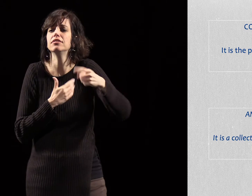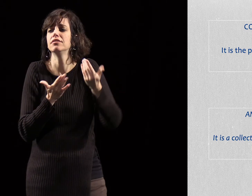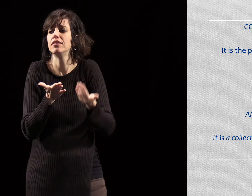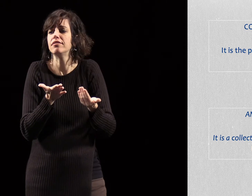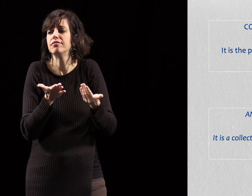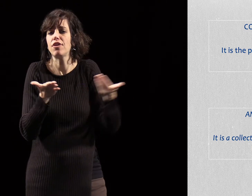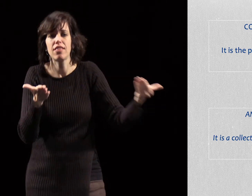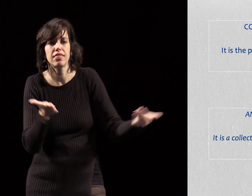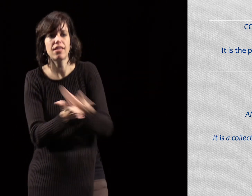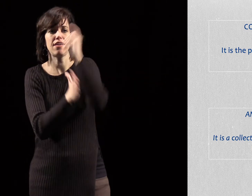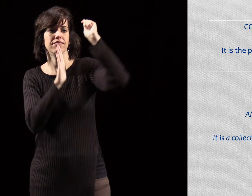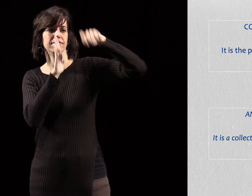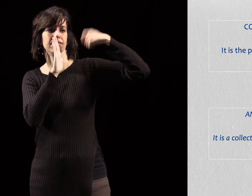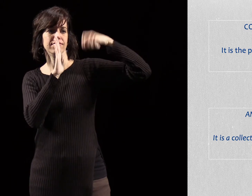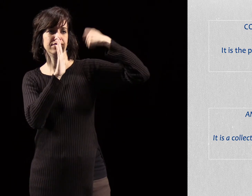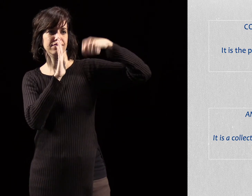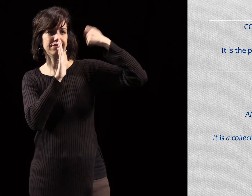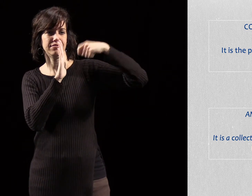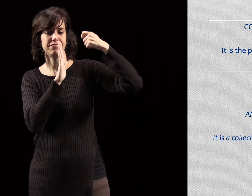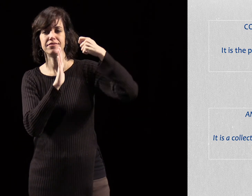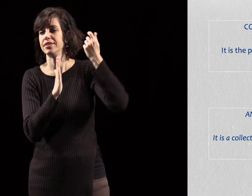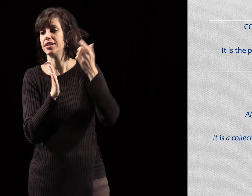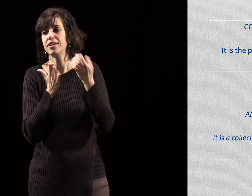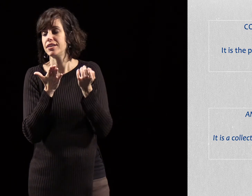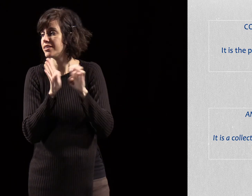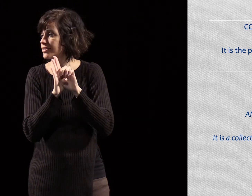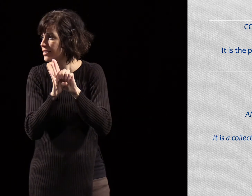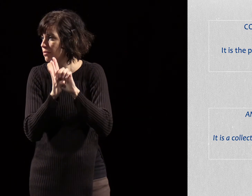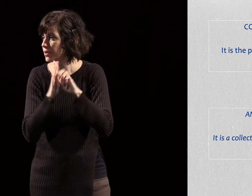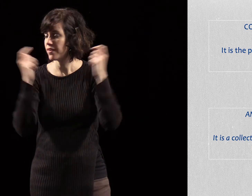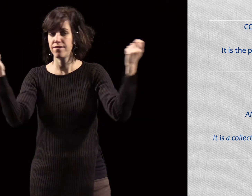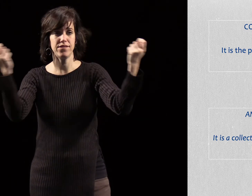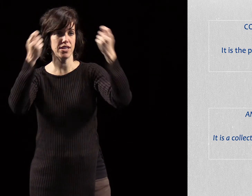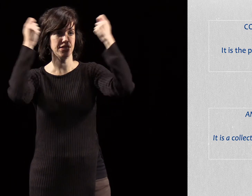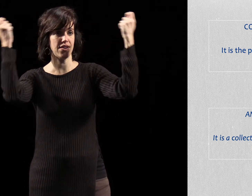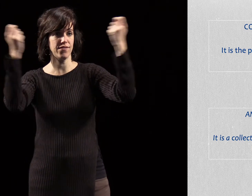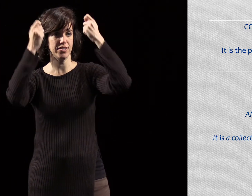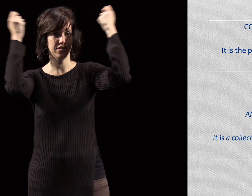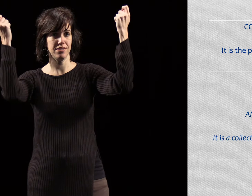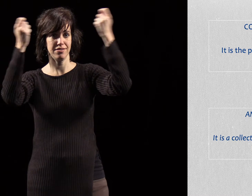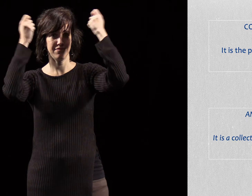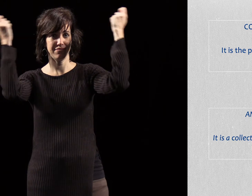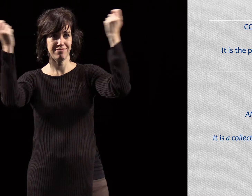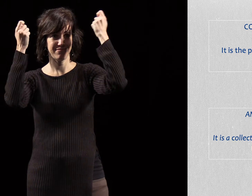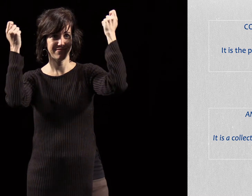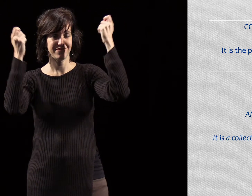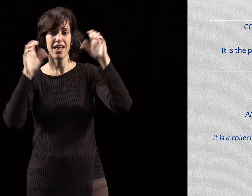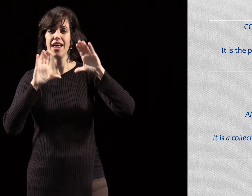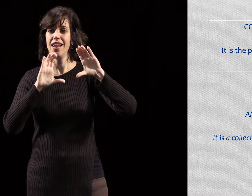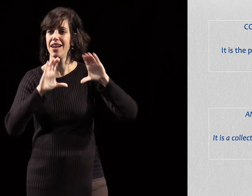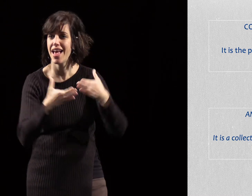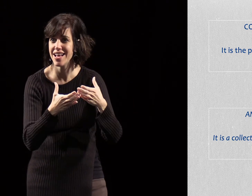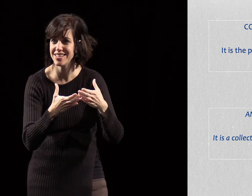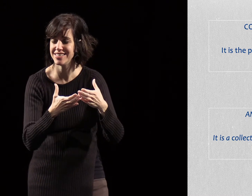That refers to the publication of new works. For example, the Deaf Folklore Festival,